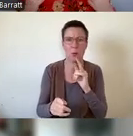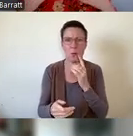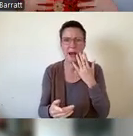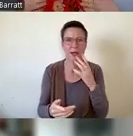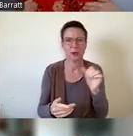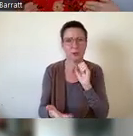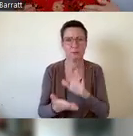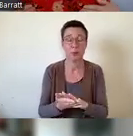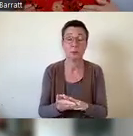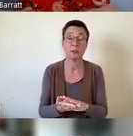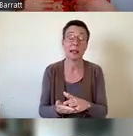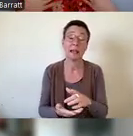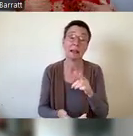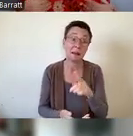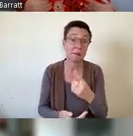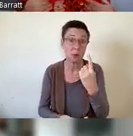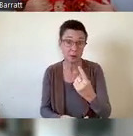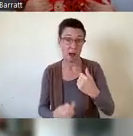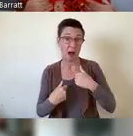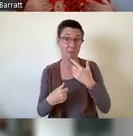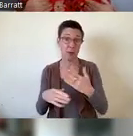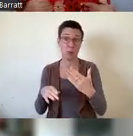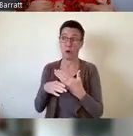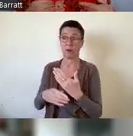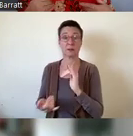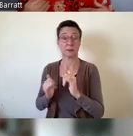If you notice something, like I've worked at places before where I've been like,